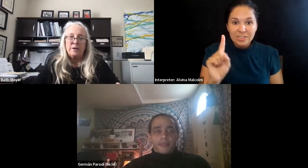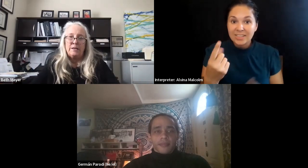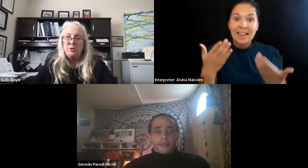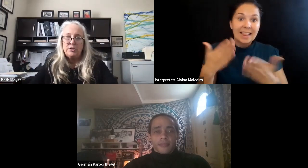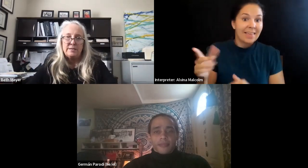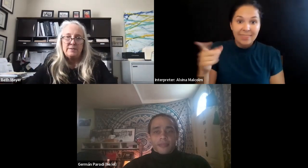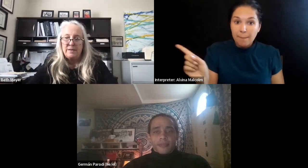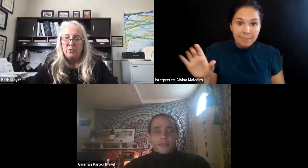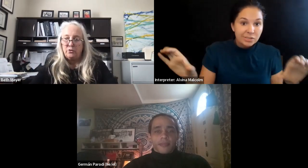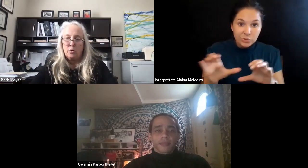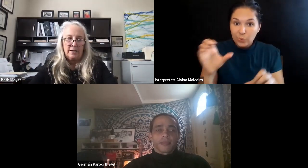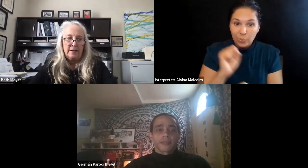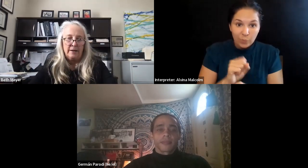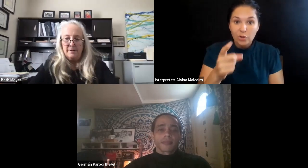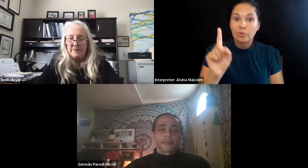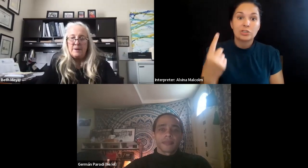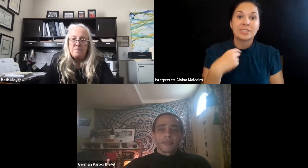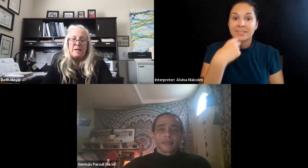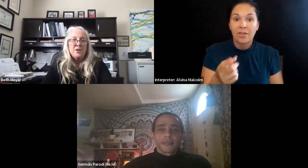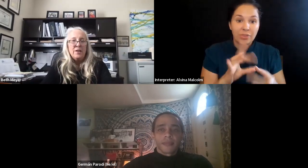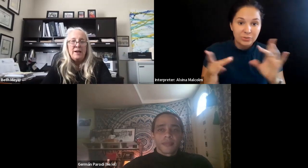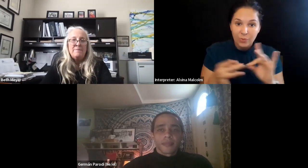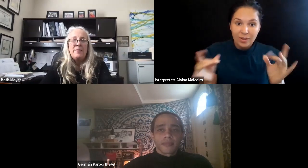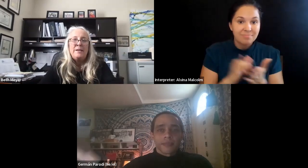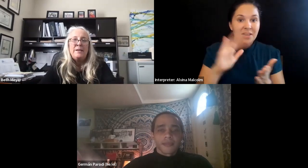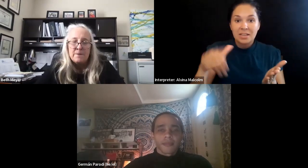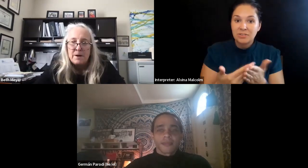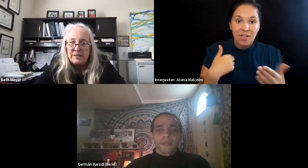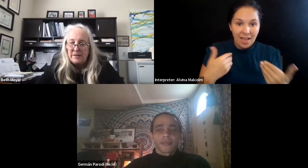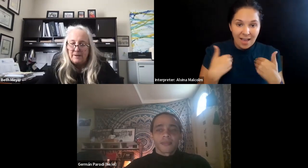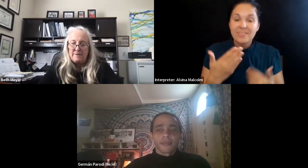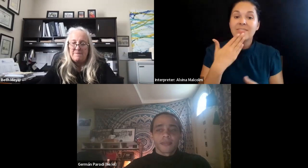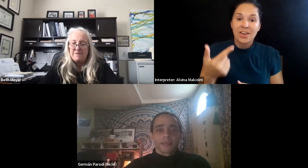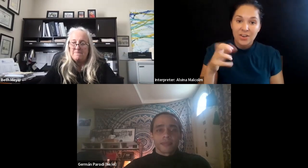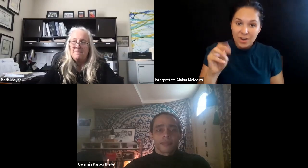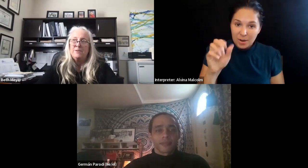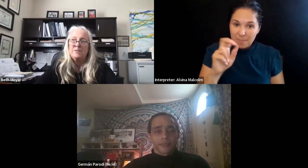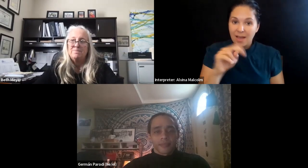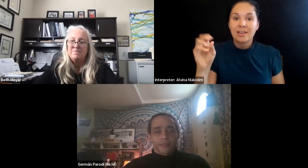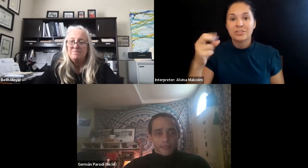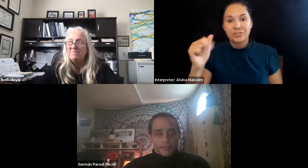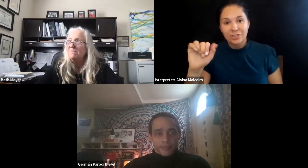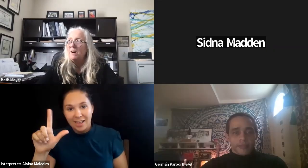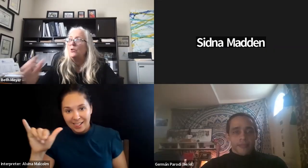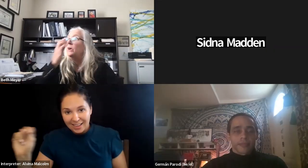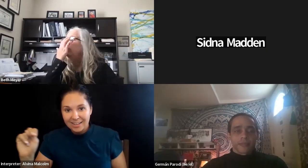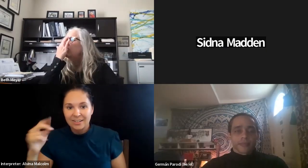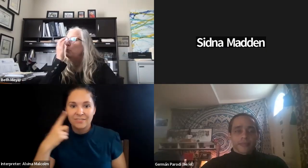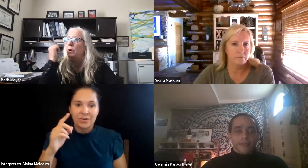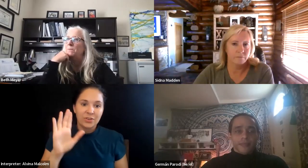your CILs are already doing the work . They're already doing the work. So why don't you just let them do the work and